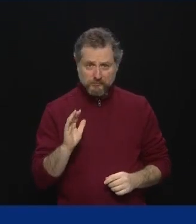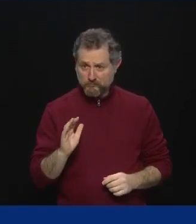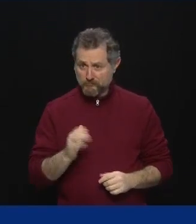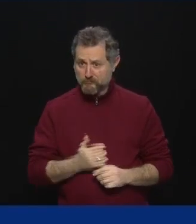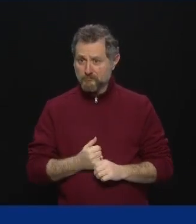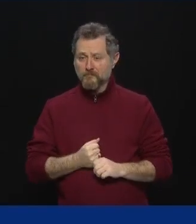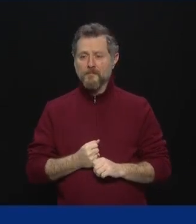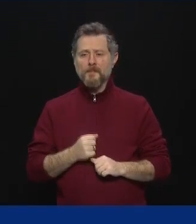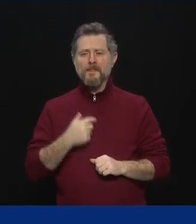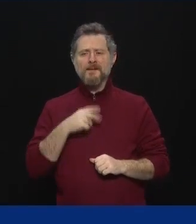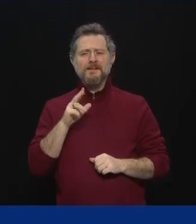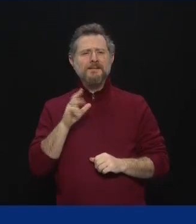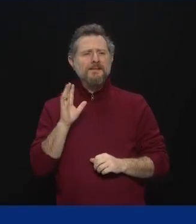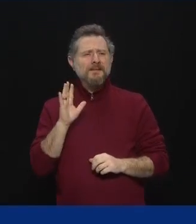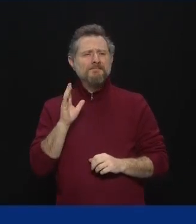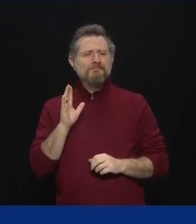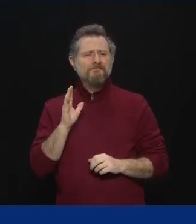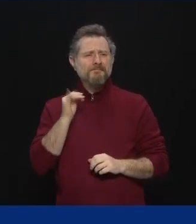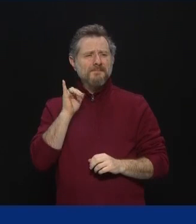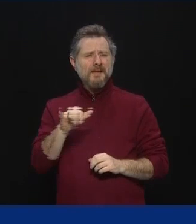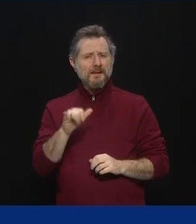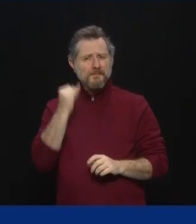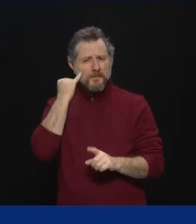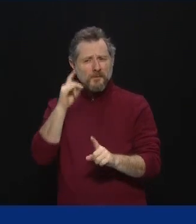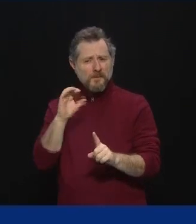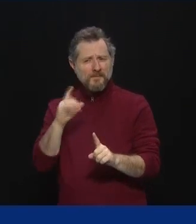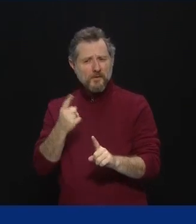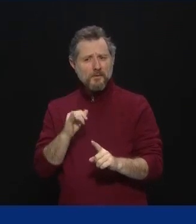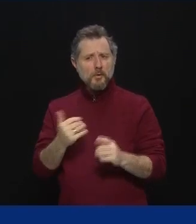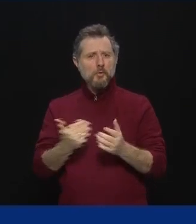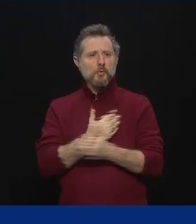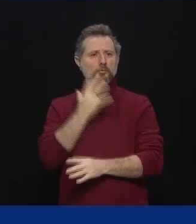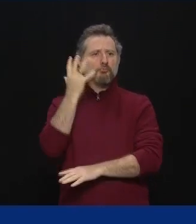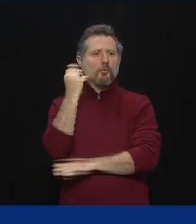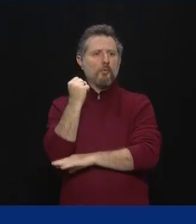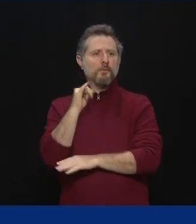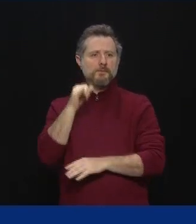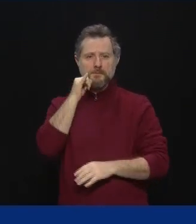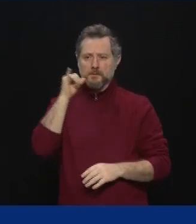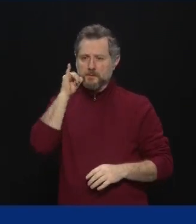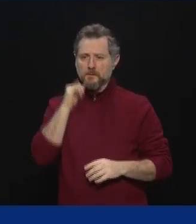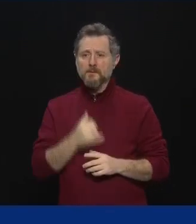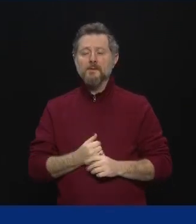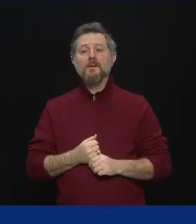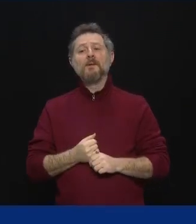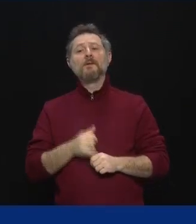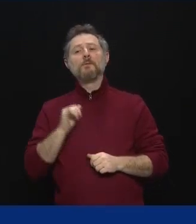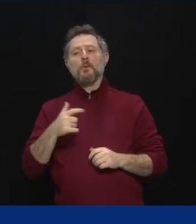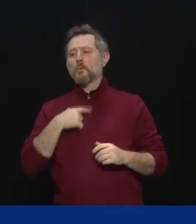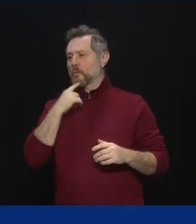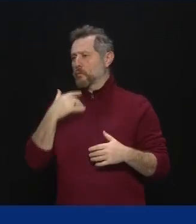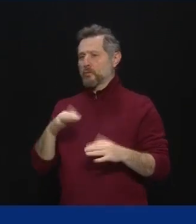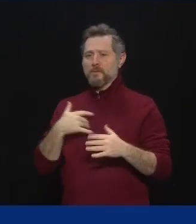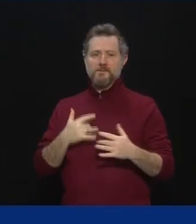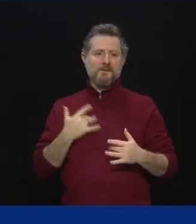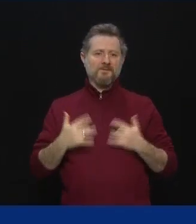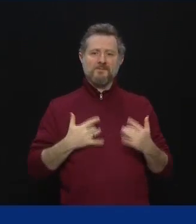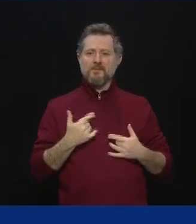WE'VE HAD NEARLY 3.5 MILLION VACCINES ADMINISTERED SINCE DECEMBER 1st. JUST IN THE LAST FEW MONTHS. NOT OVER A YEAR.